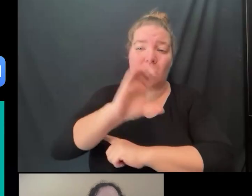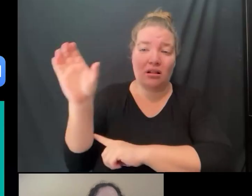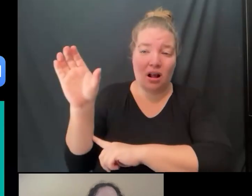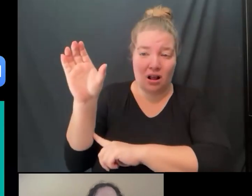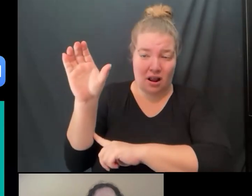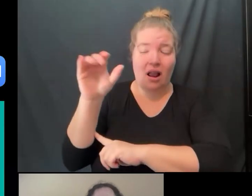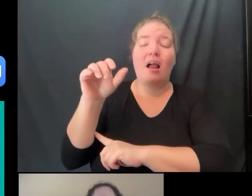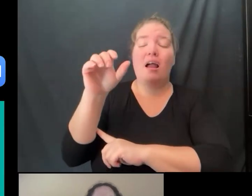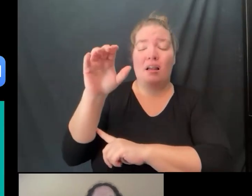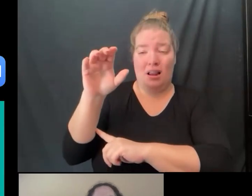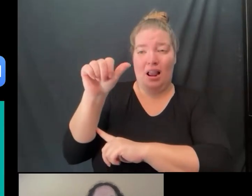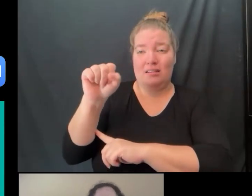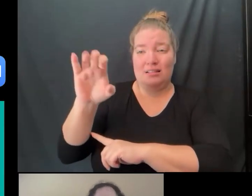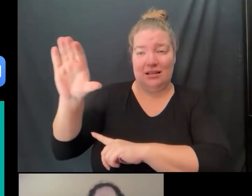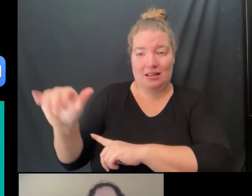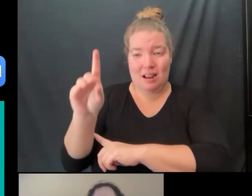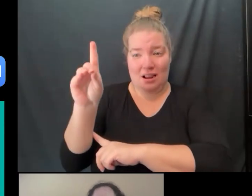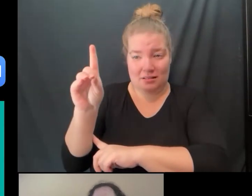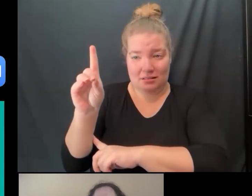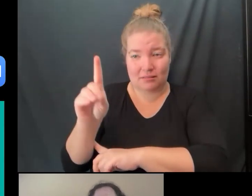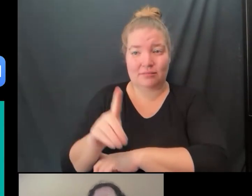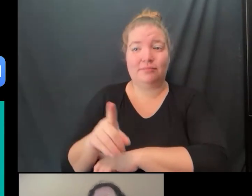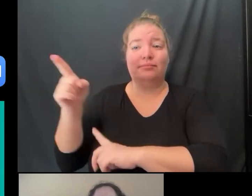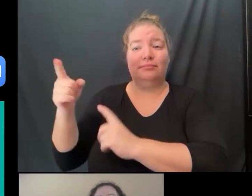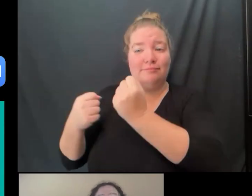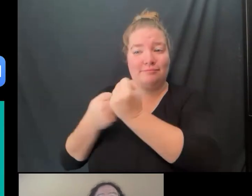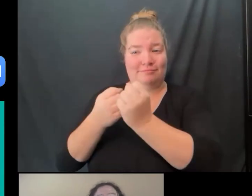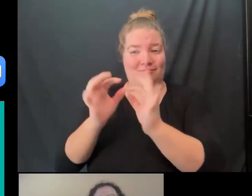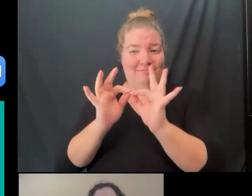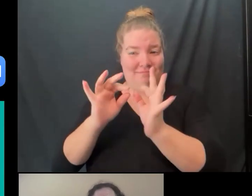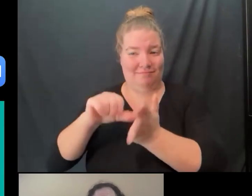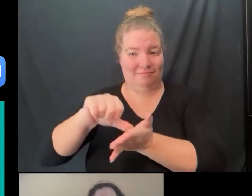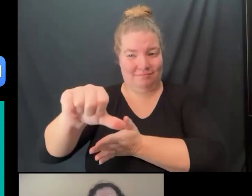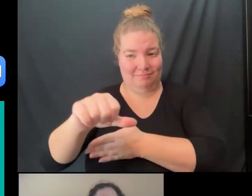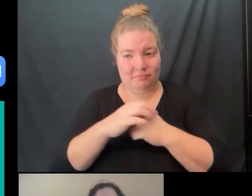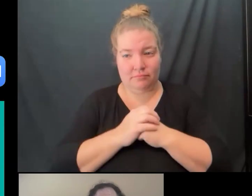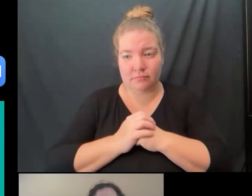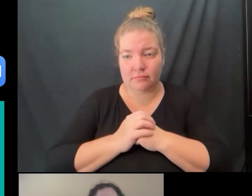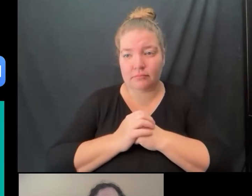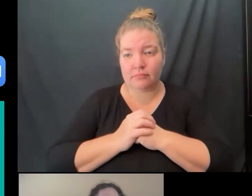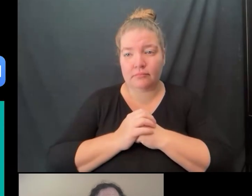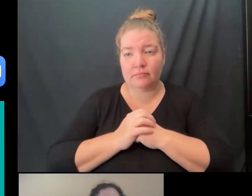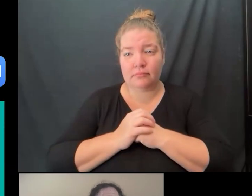So if any of that's not working as you desire, please ask our team for help.